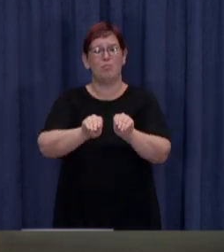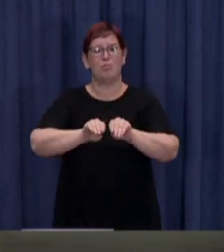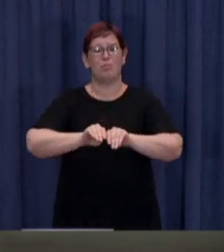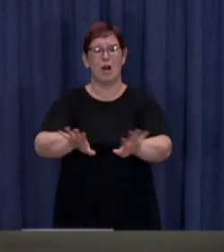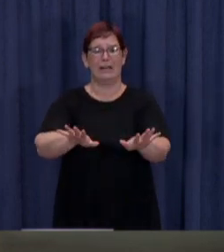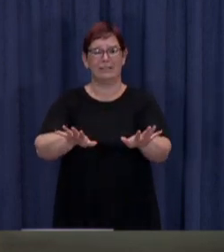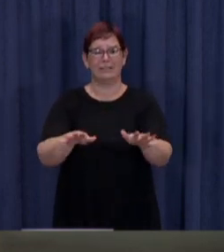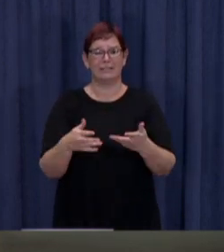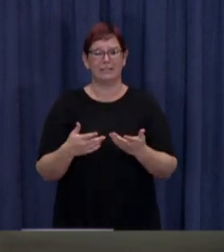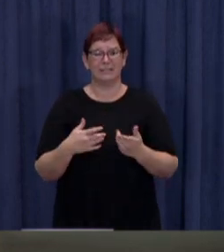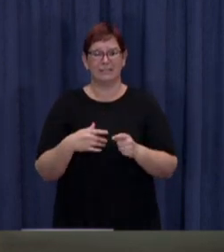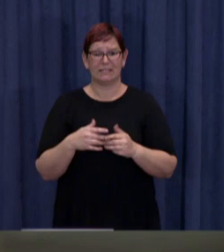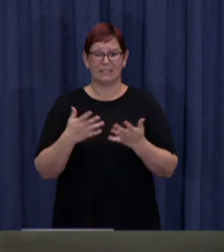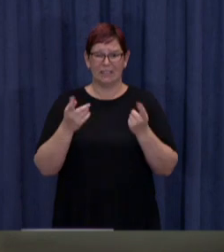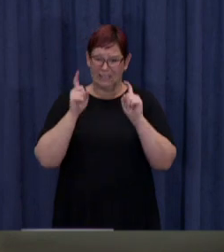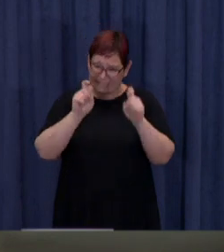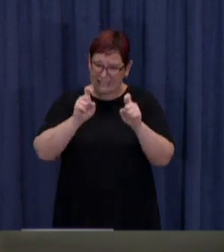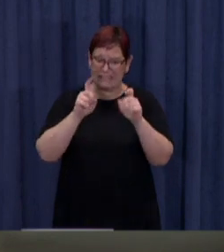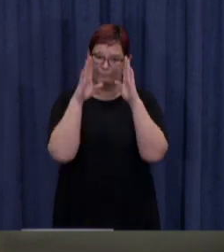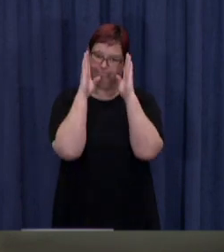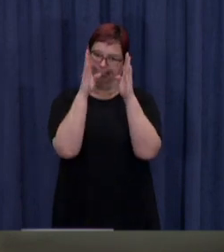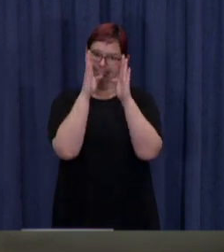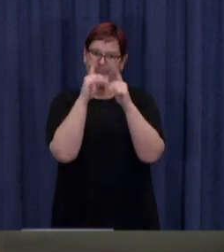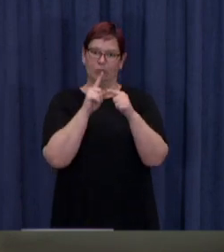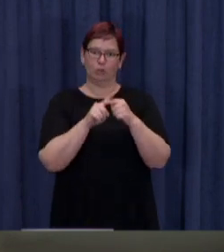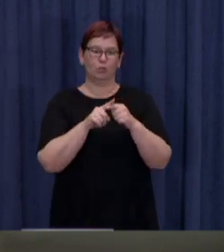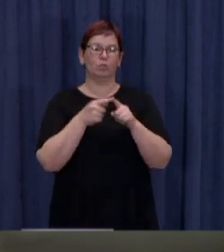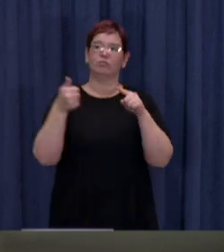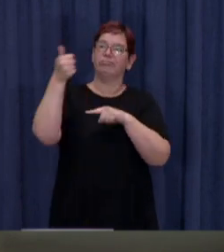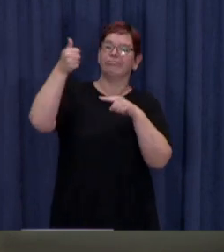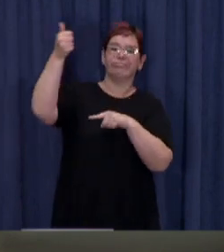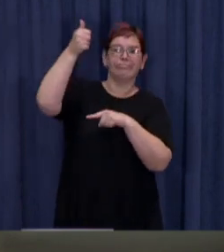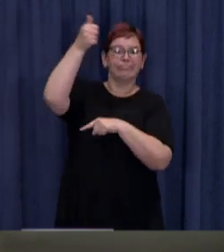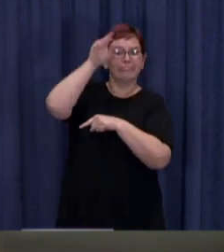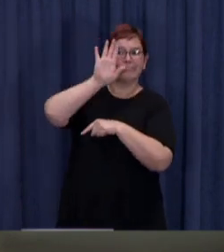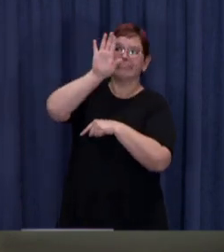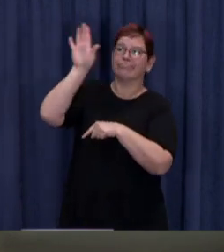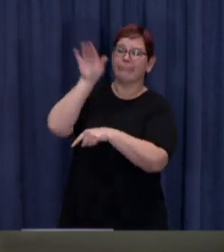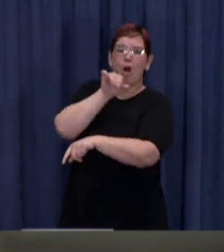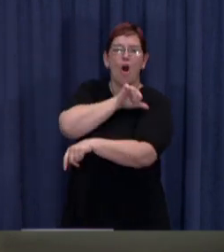been given so but it allows me to do that and to have the kind of flexible